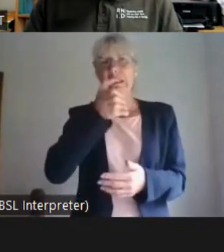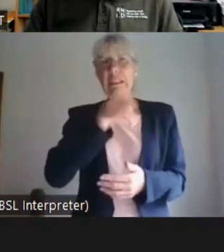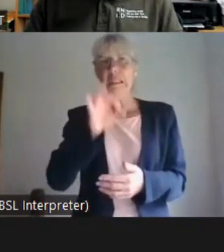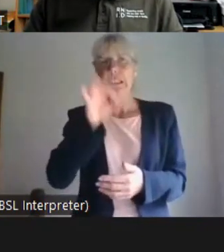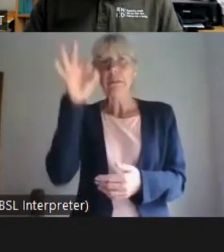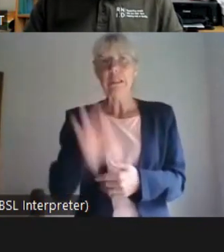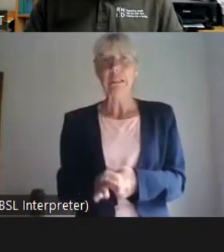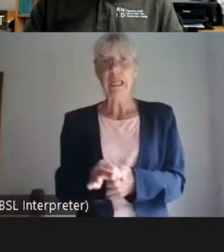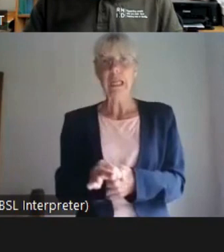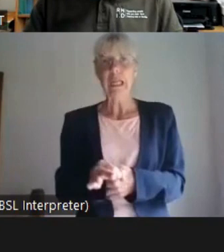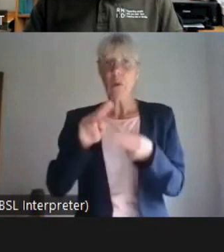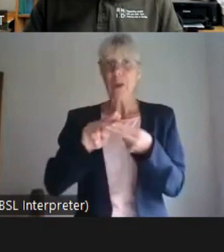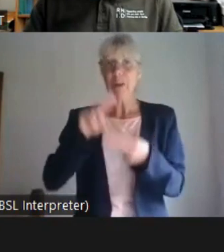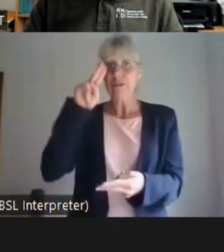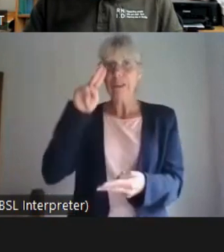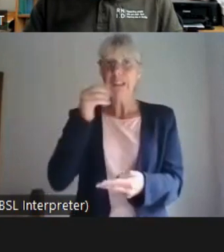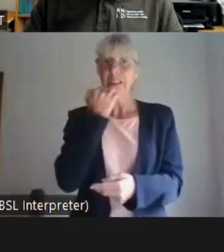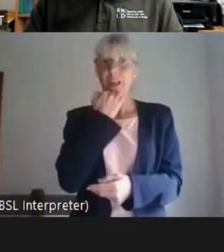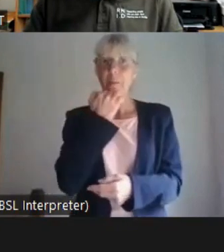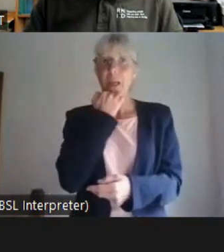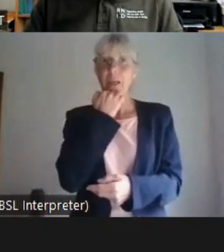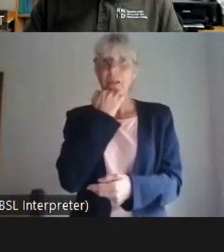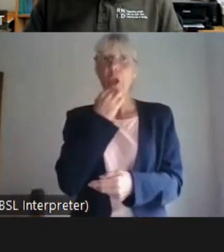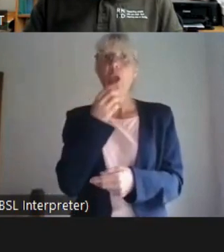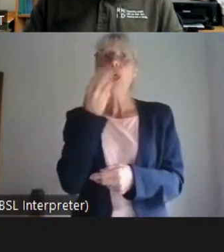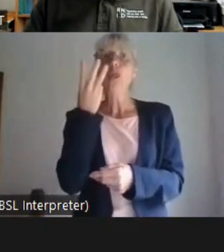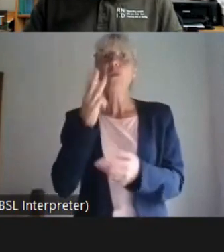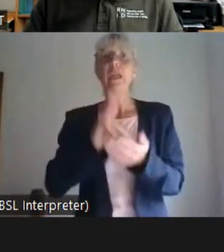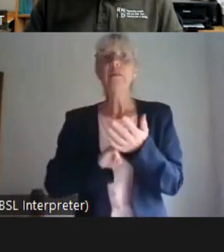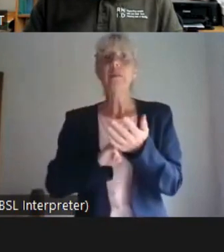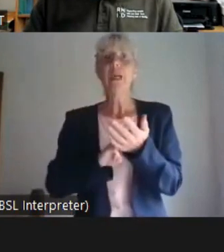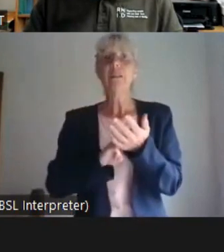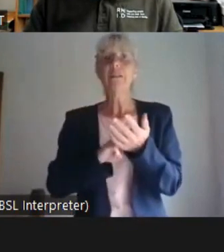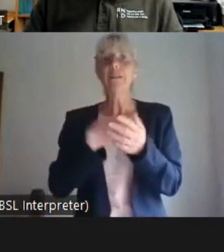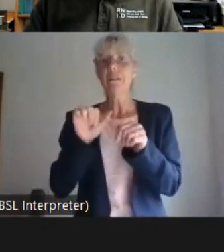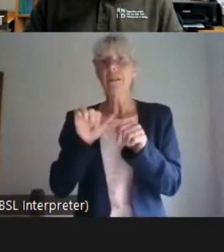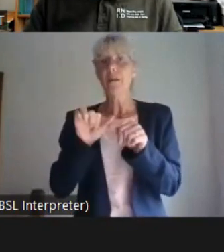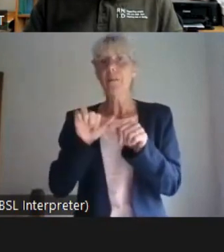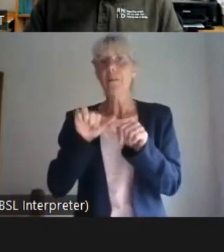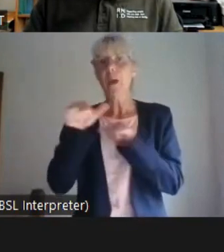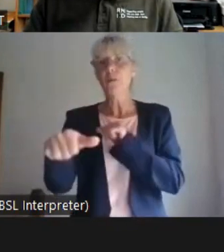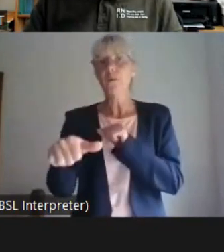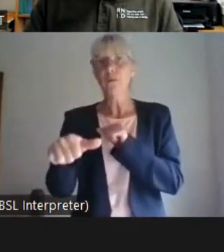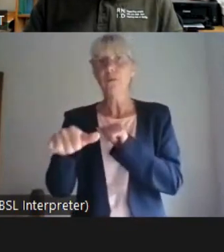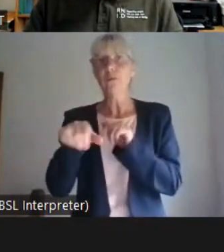um at three months post-op um it's around about 50 so it's gone down a little bit and then